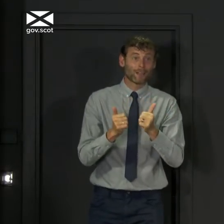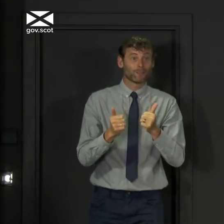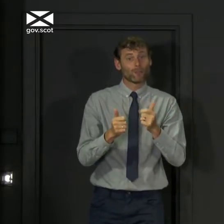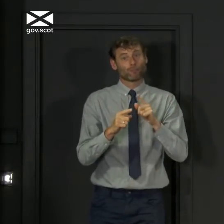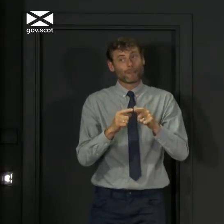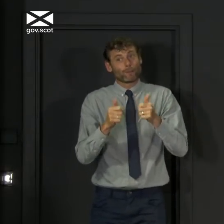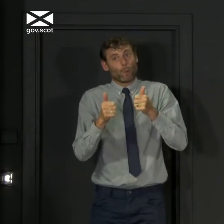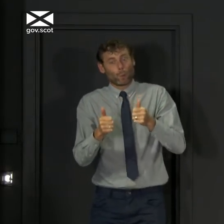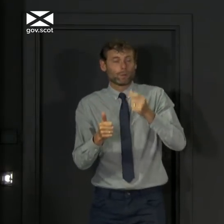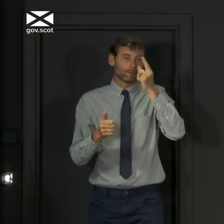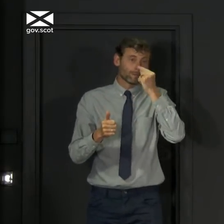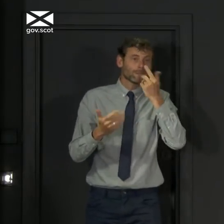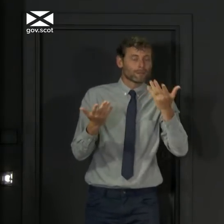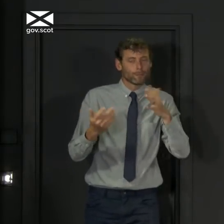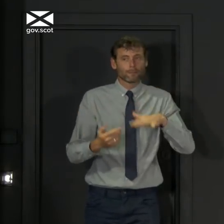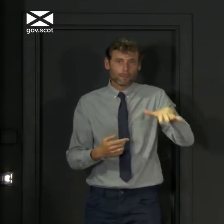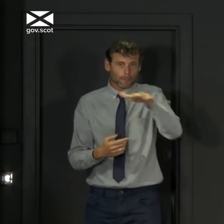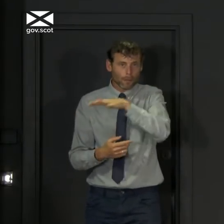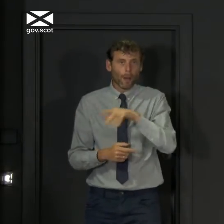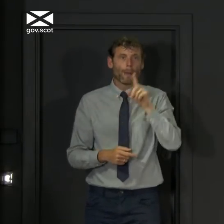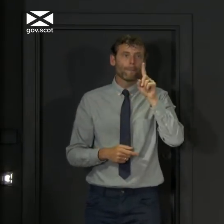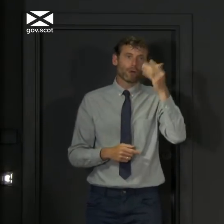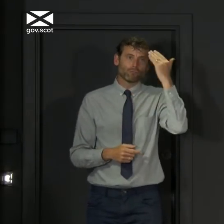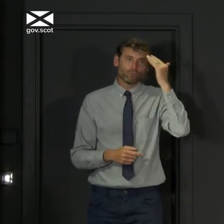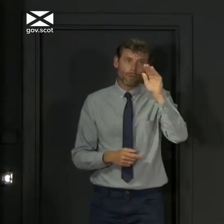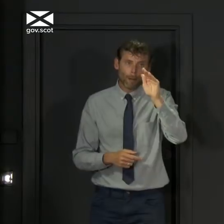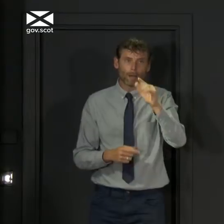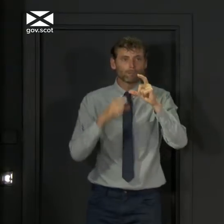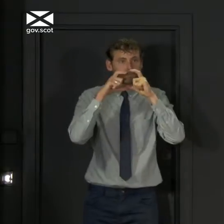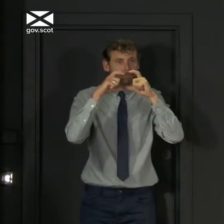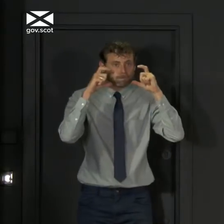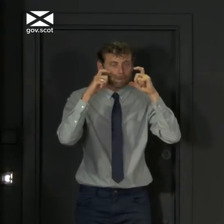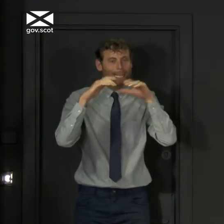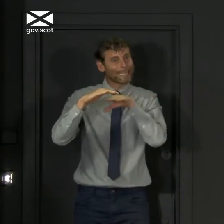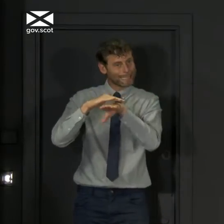the circumstances we live in. But reminding you of facts, face coverings in enclosed spaces,